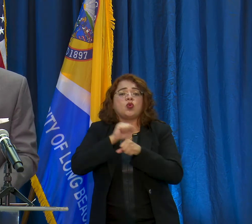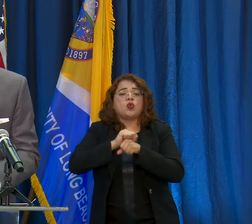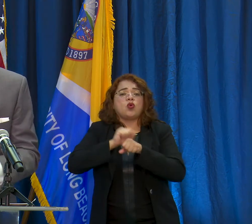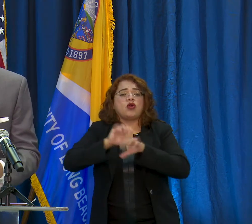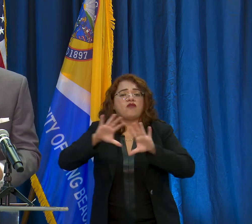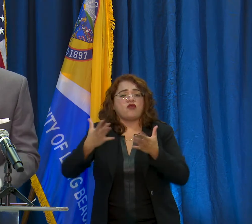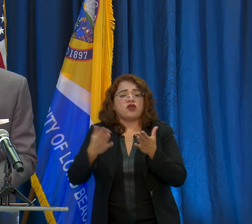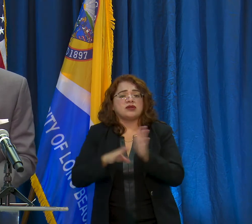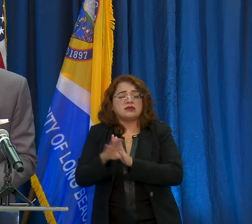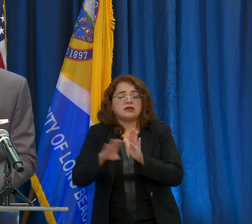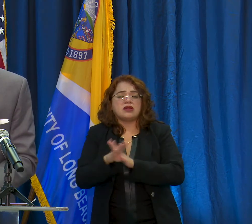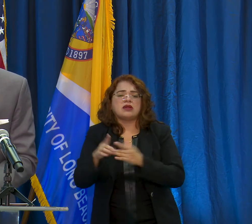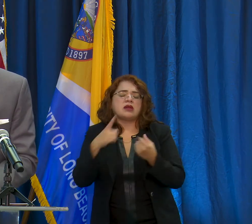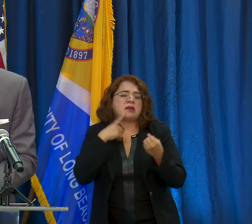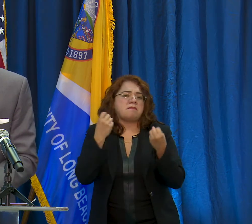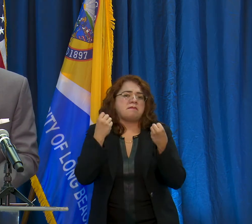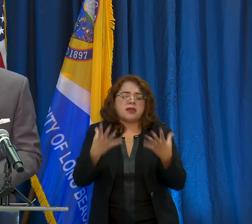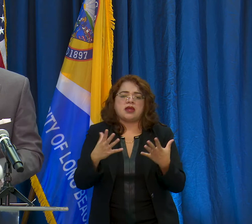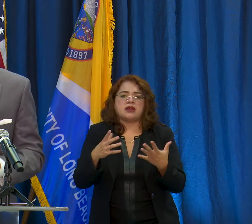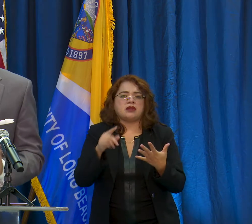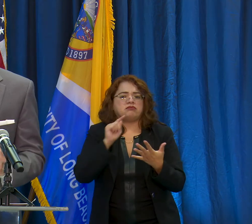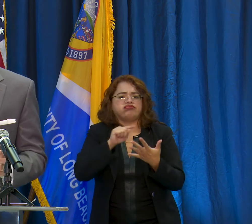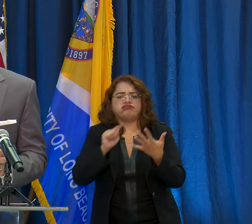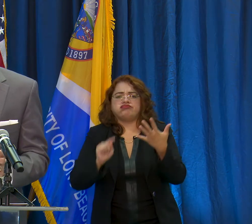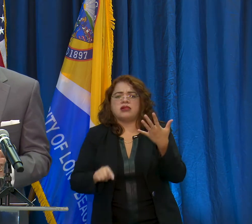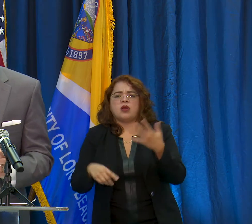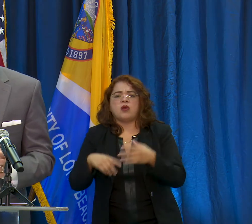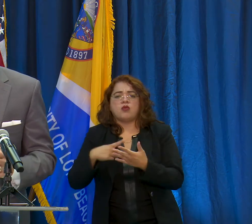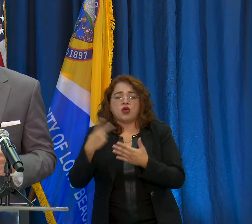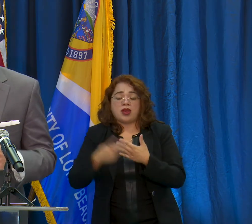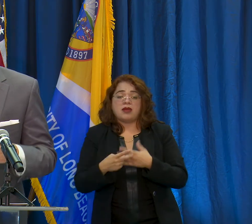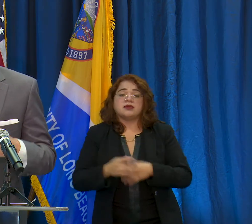and many other programs, and what I wanted to share with you